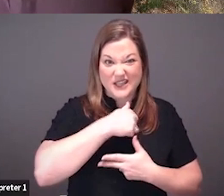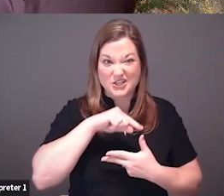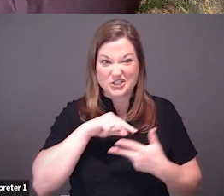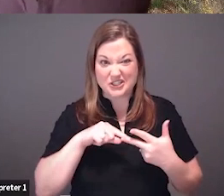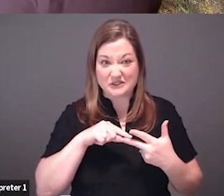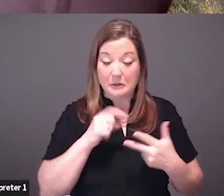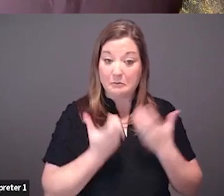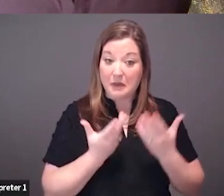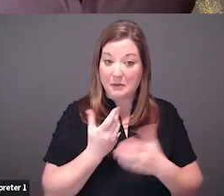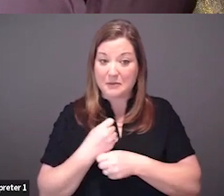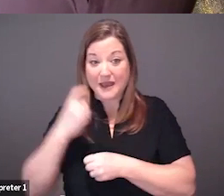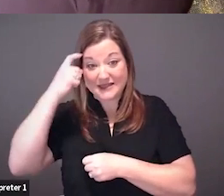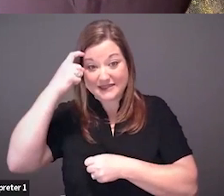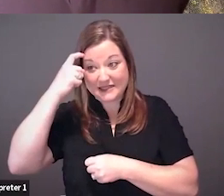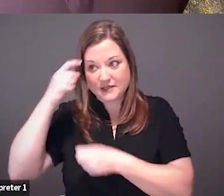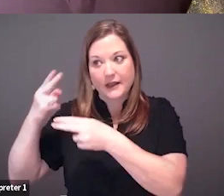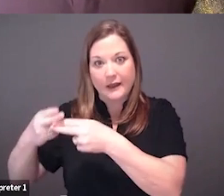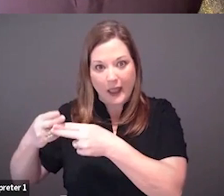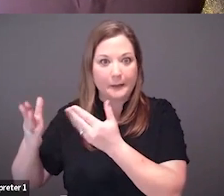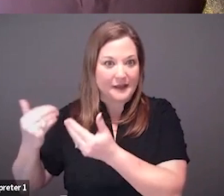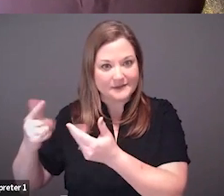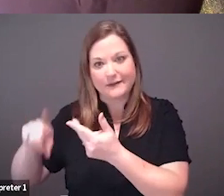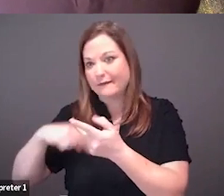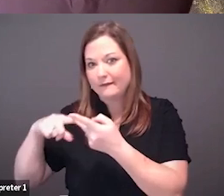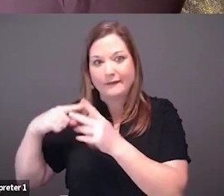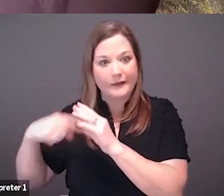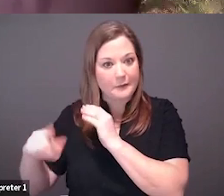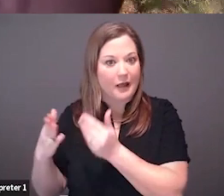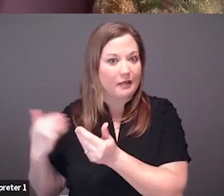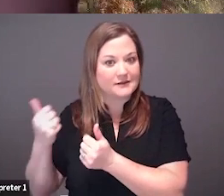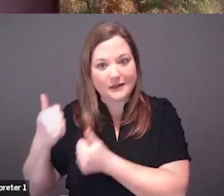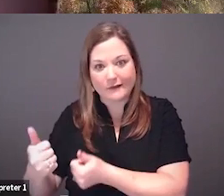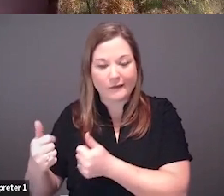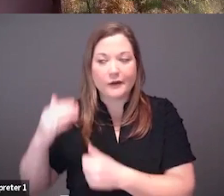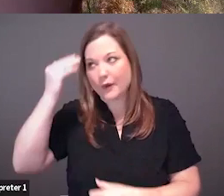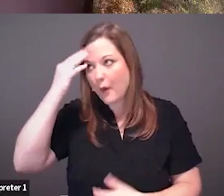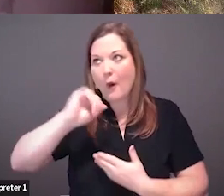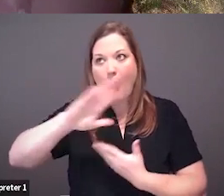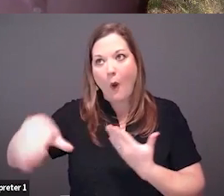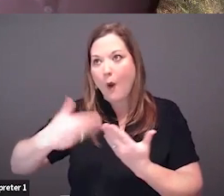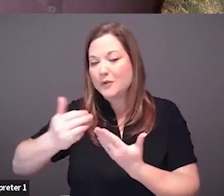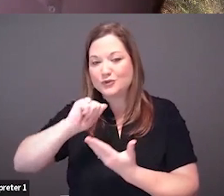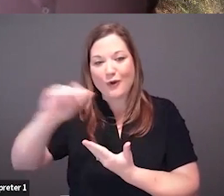to fix the name field and the email field first because you know, almost every form is going to have those fields,